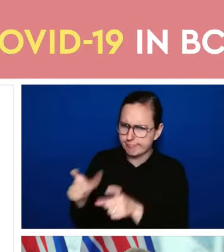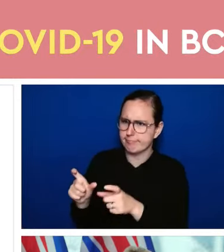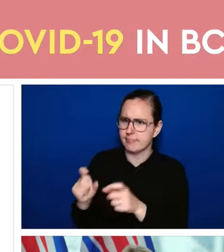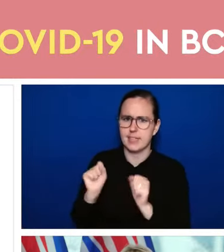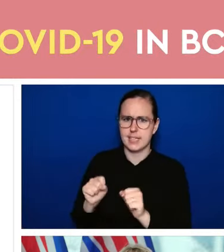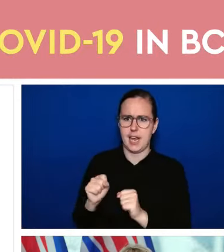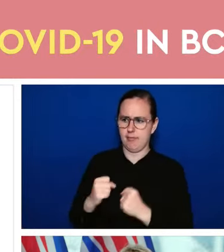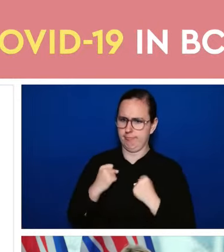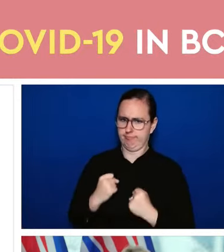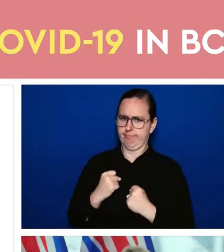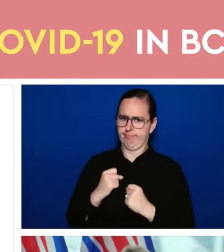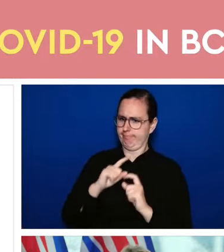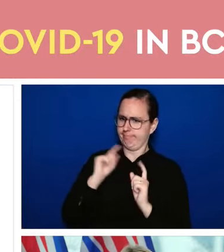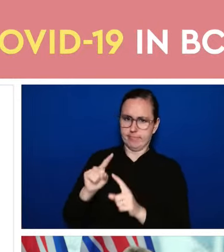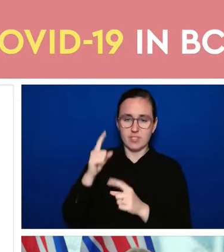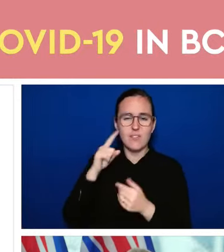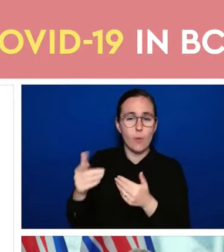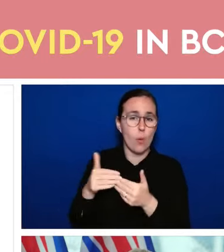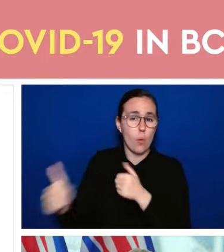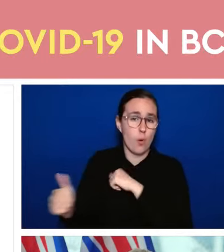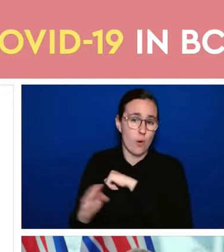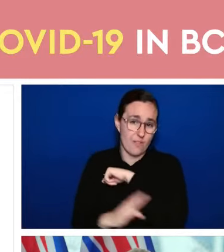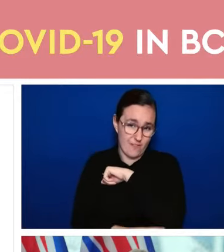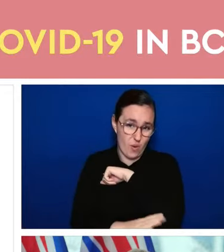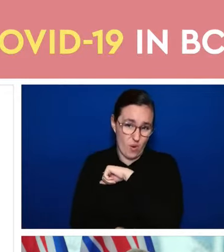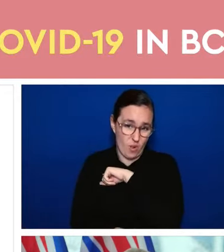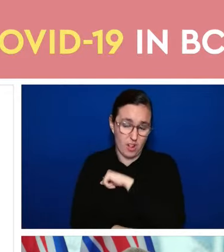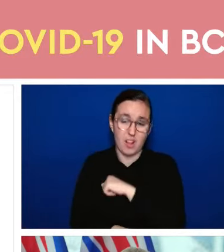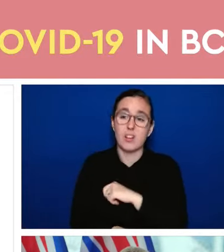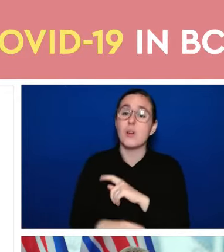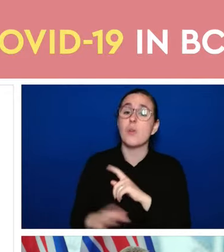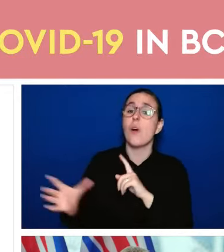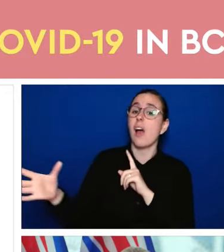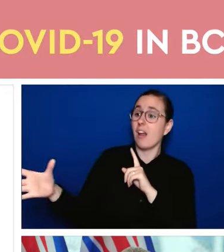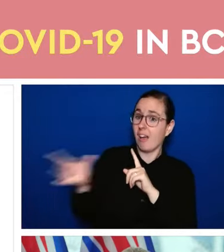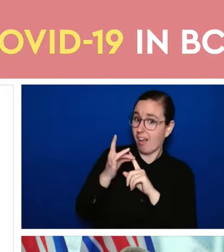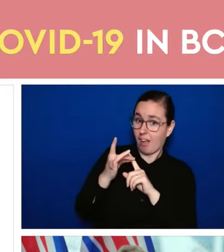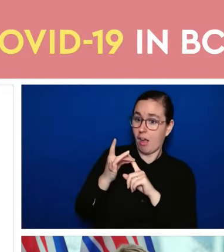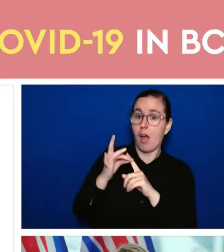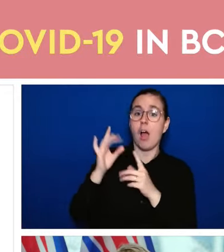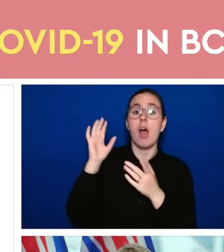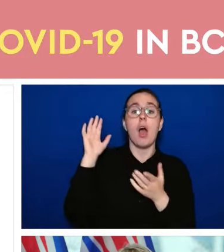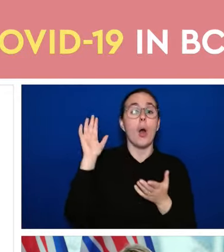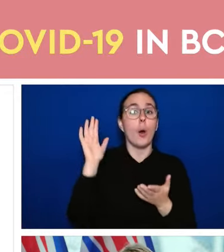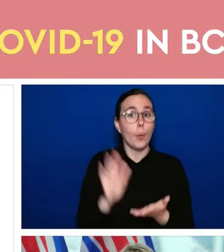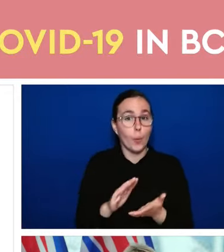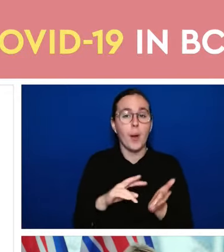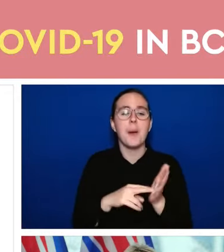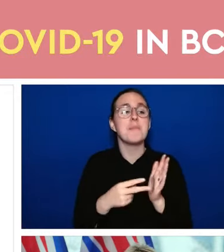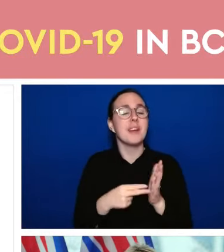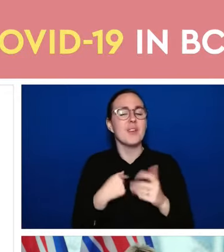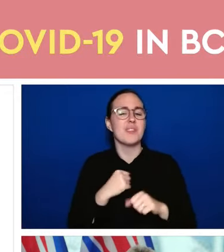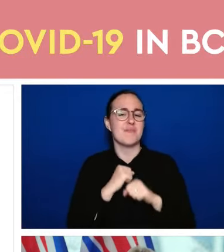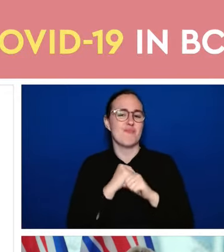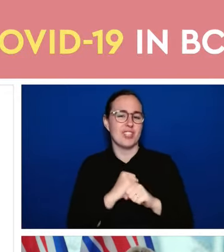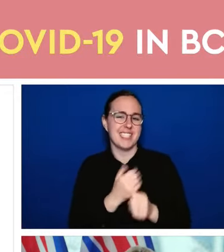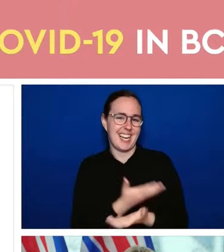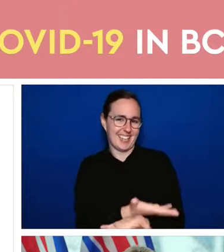relating that protects all of us even those people who are most at risk of severe illness. And